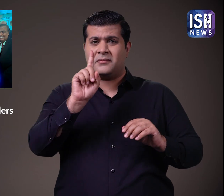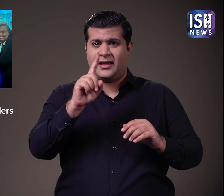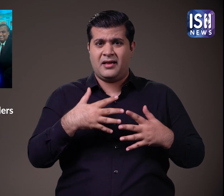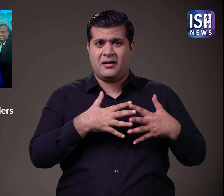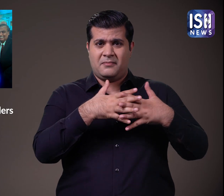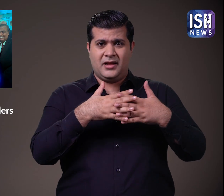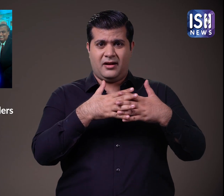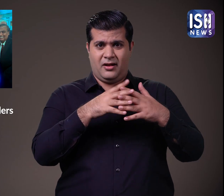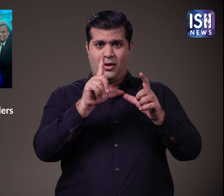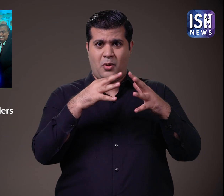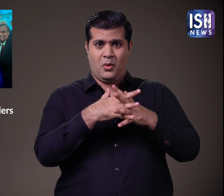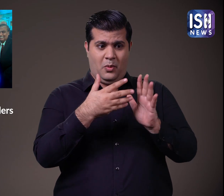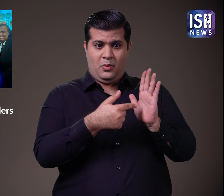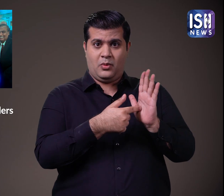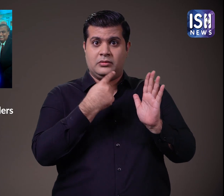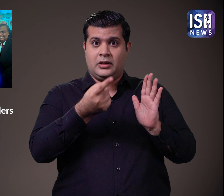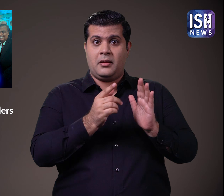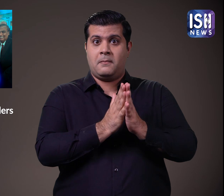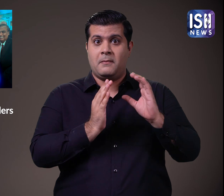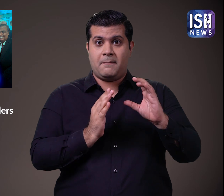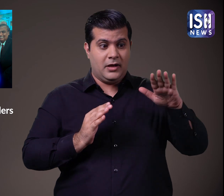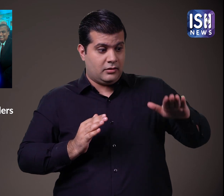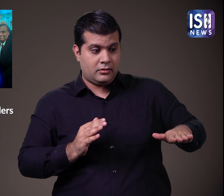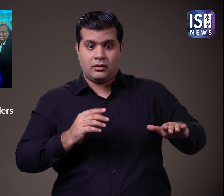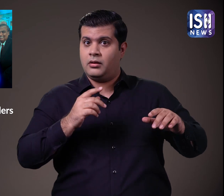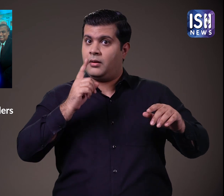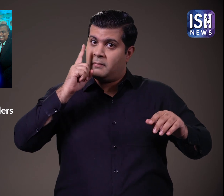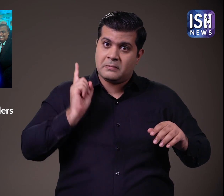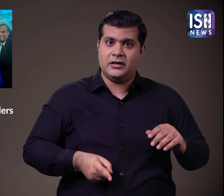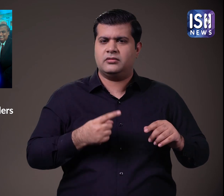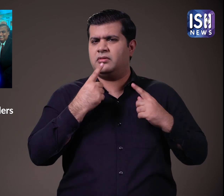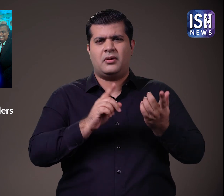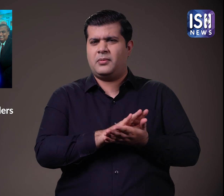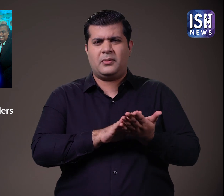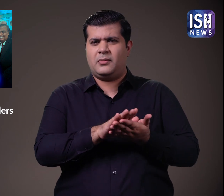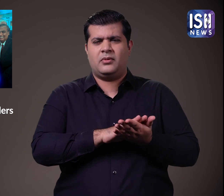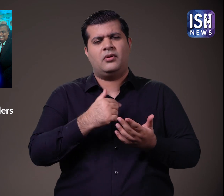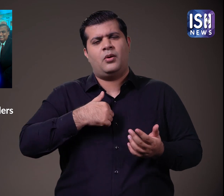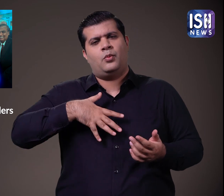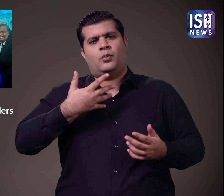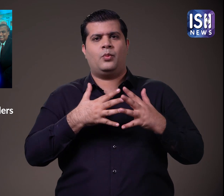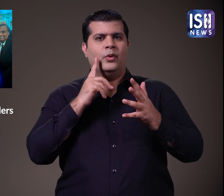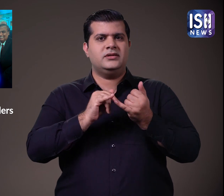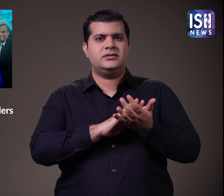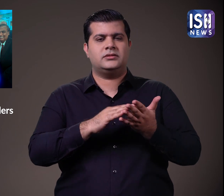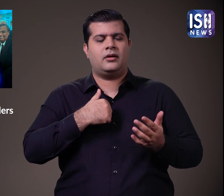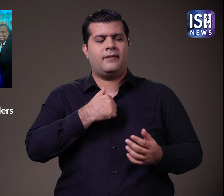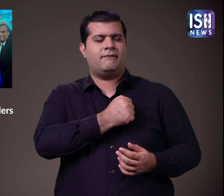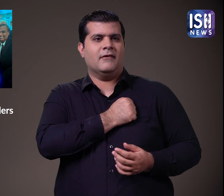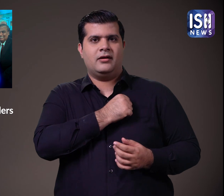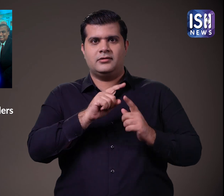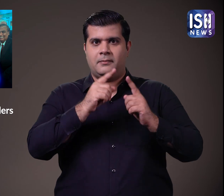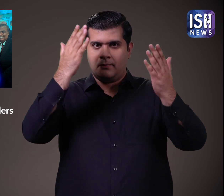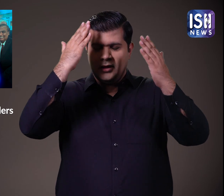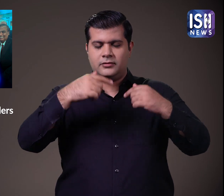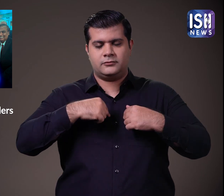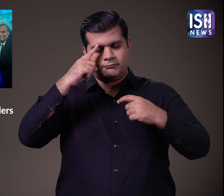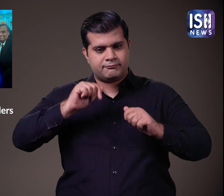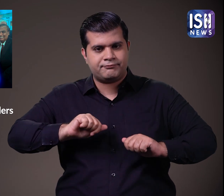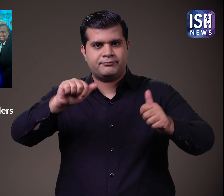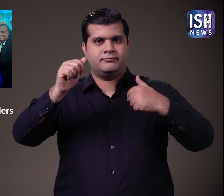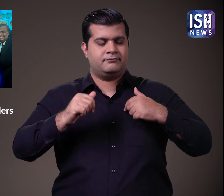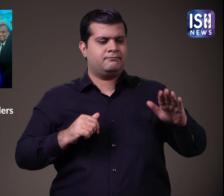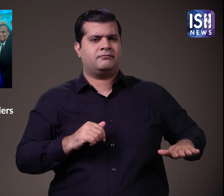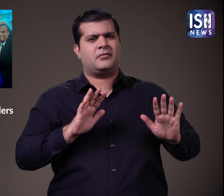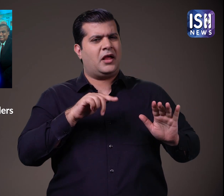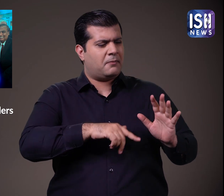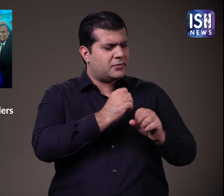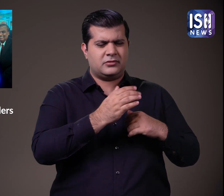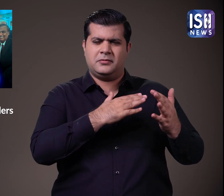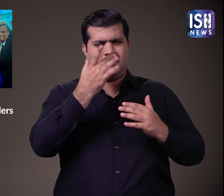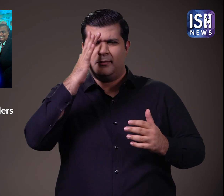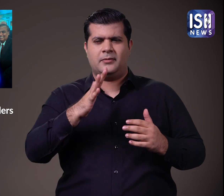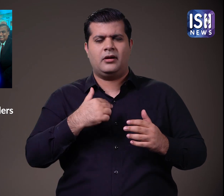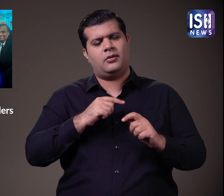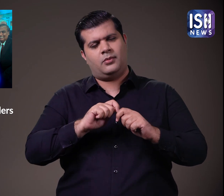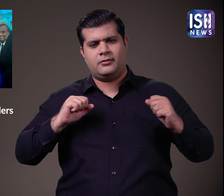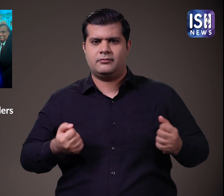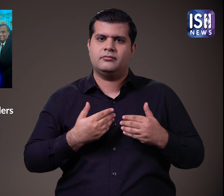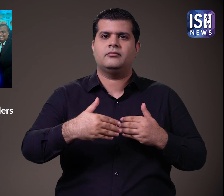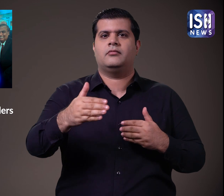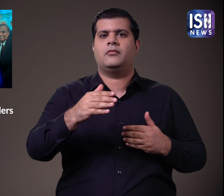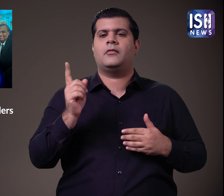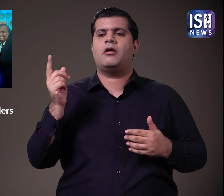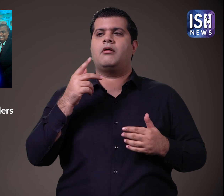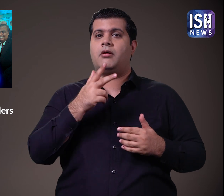Under American law, placing a hand on the Bible during the oath is not mandatory. It is optional and at the person's discretion.